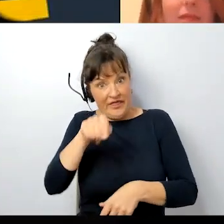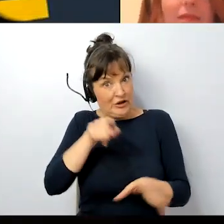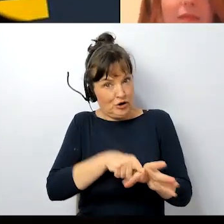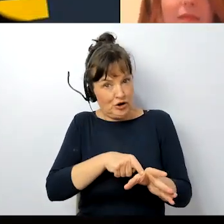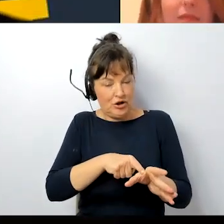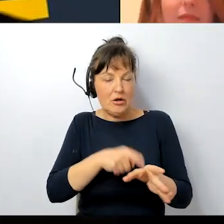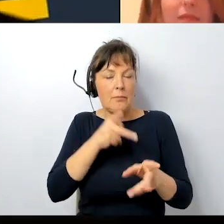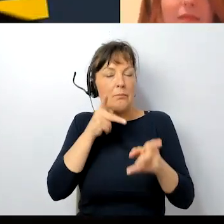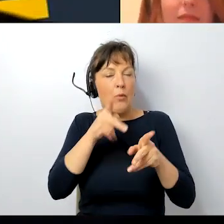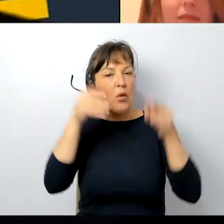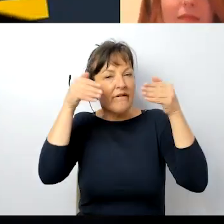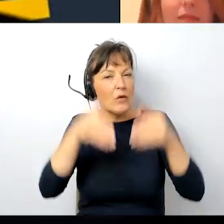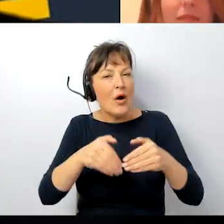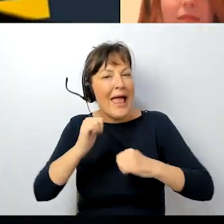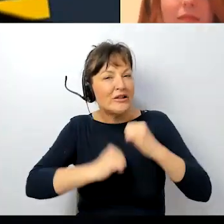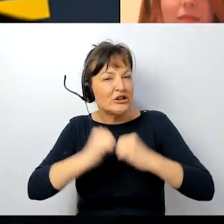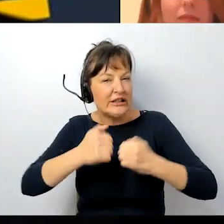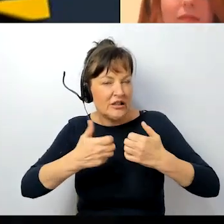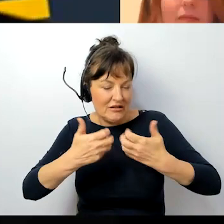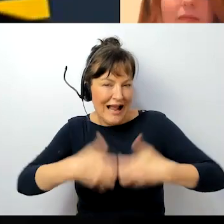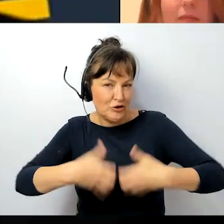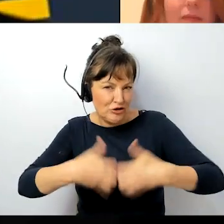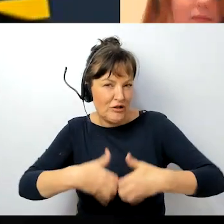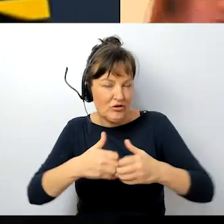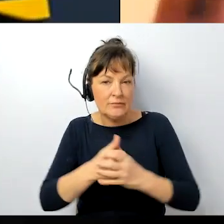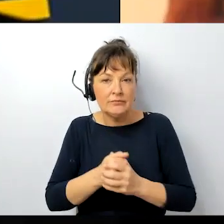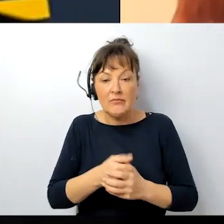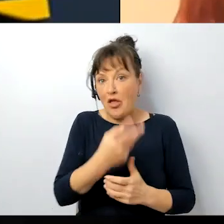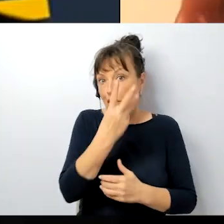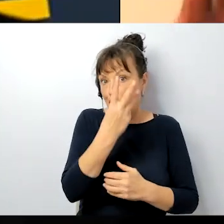and at Graduate Apprenticeship level and this year they're in engineering.